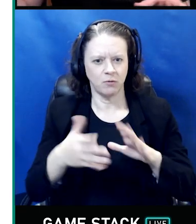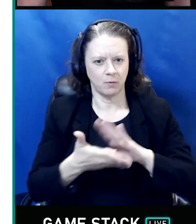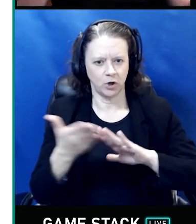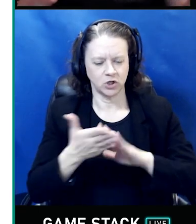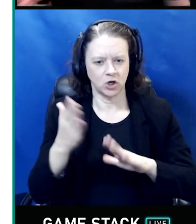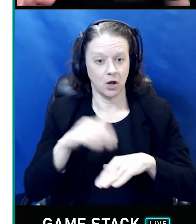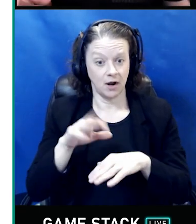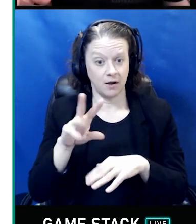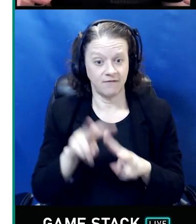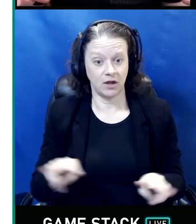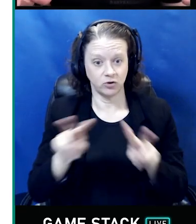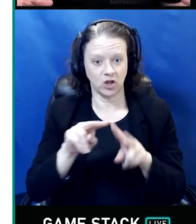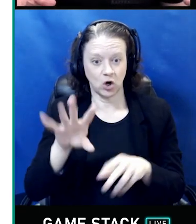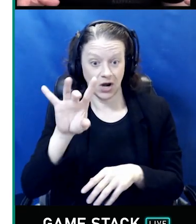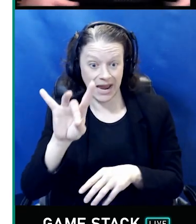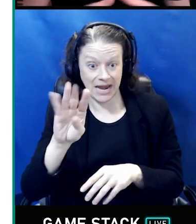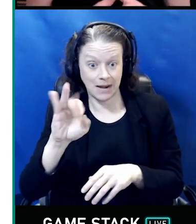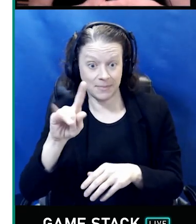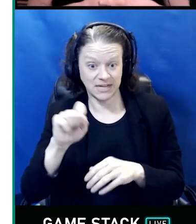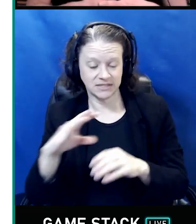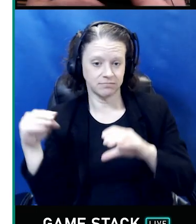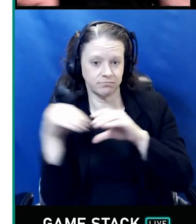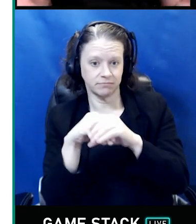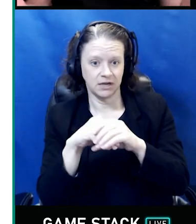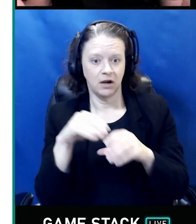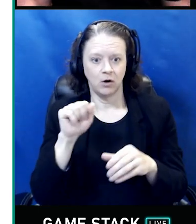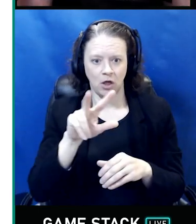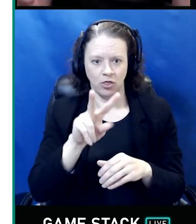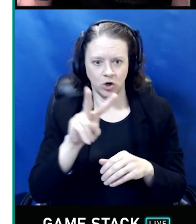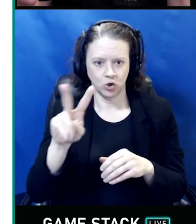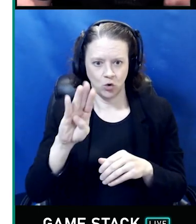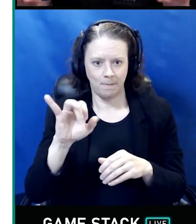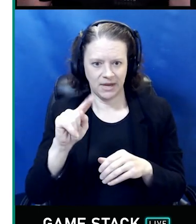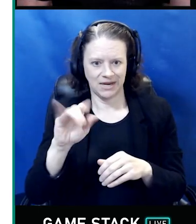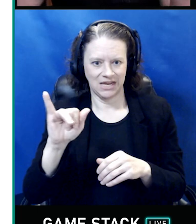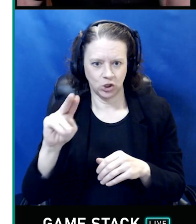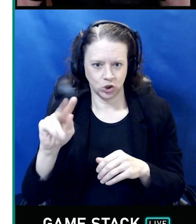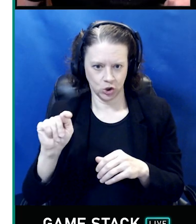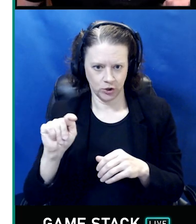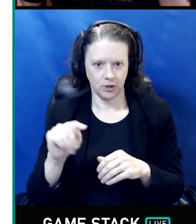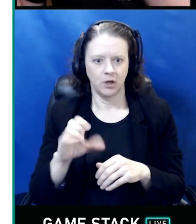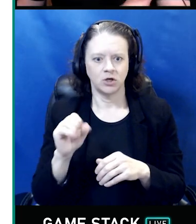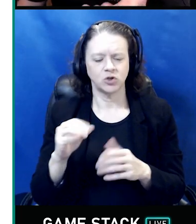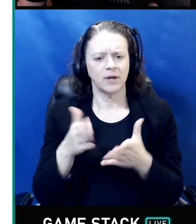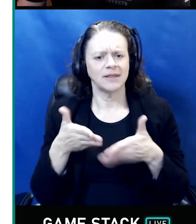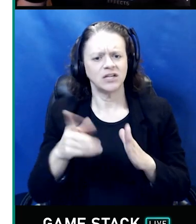and so what we have here is something that allows you to take advantage of the hardware acceleration,